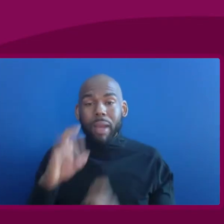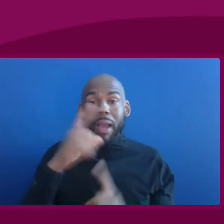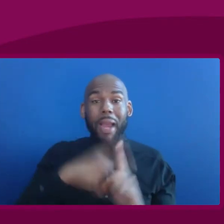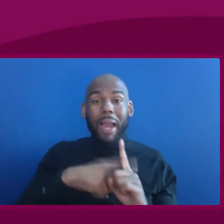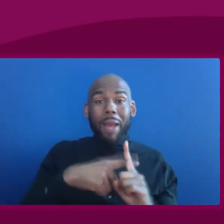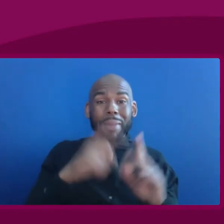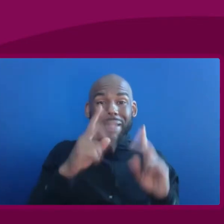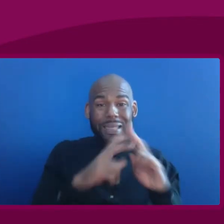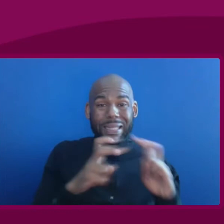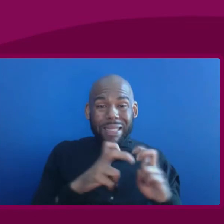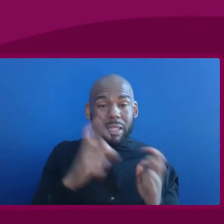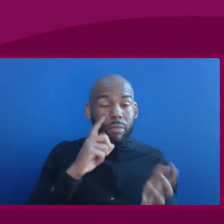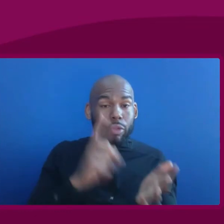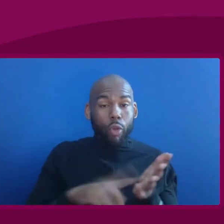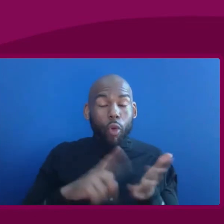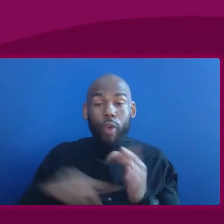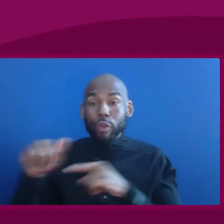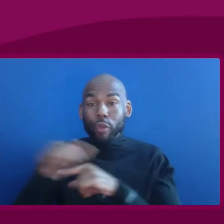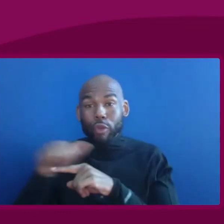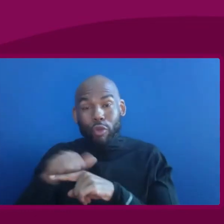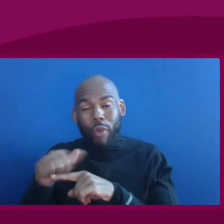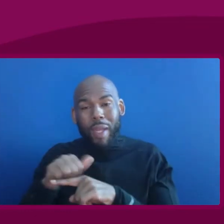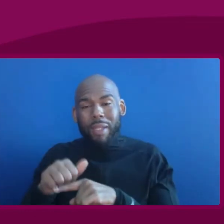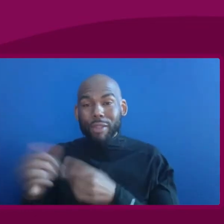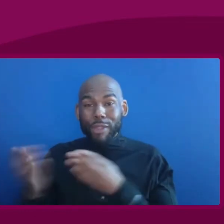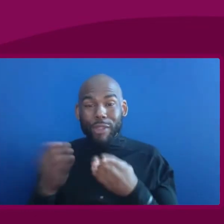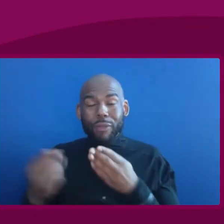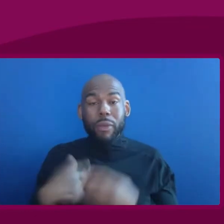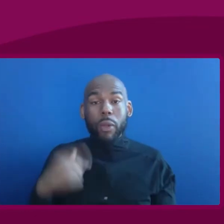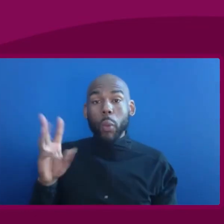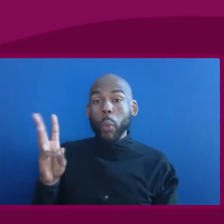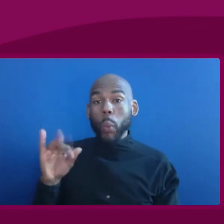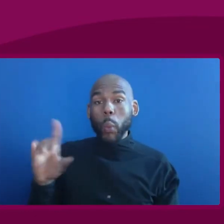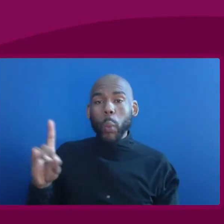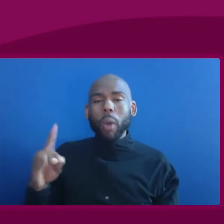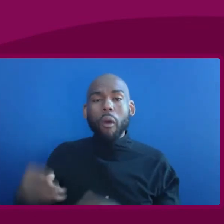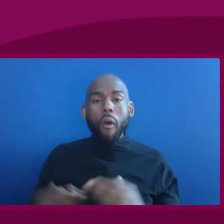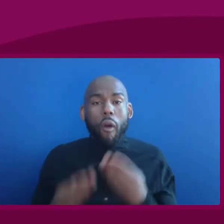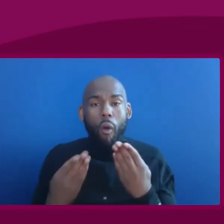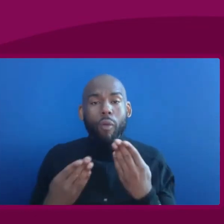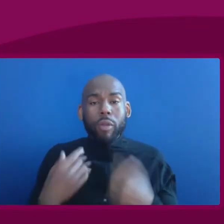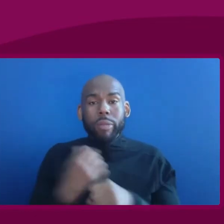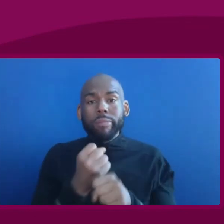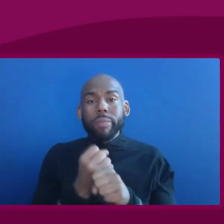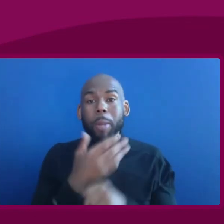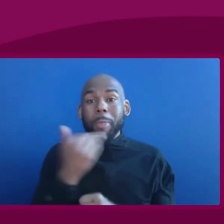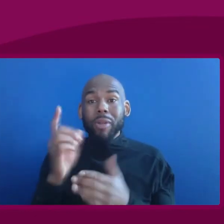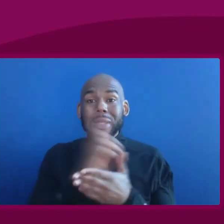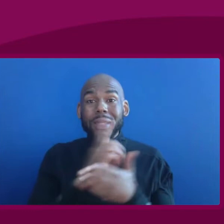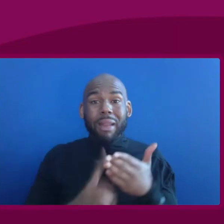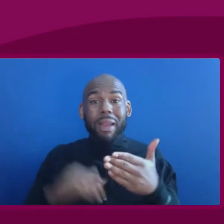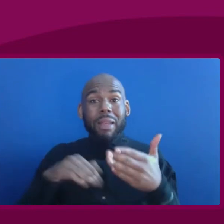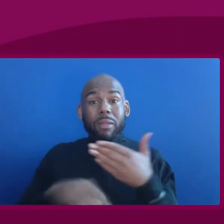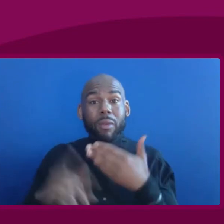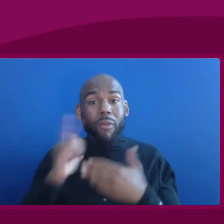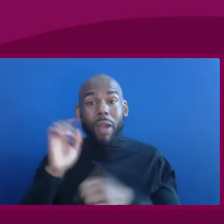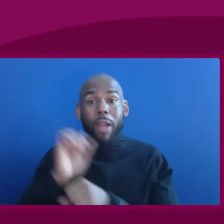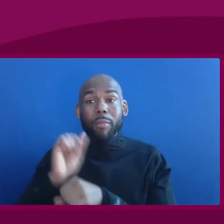audits, training and advisory services? WID offers the service to drive better design and accessible experiences for employees,